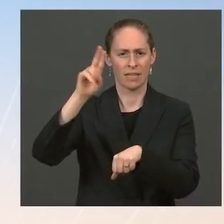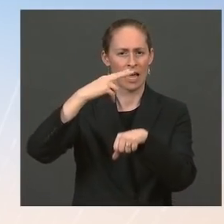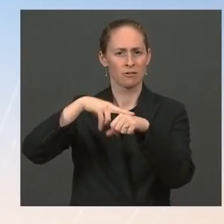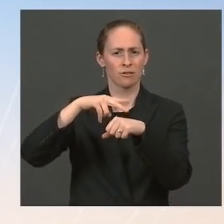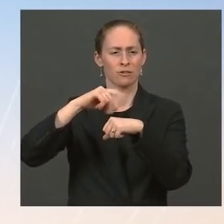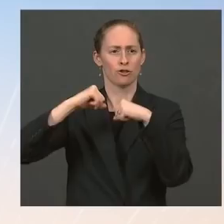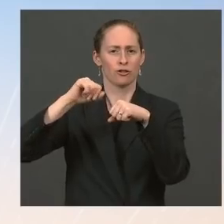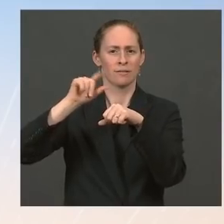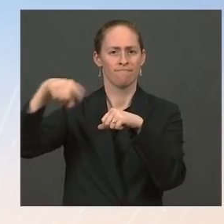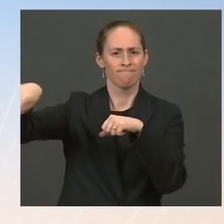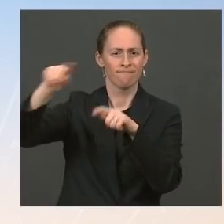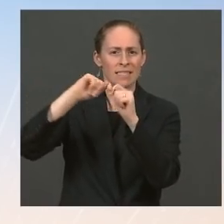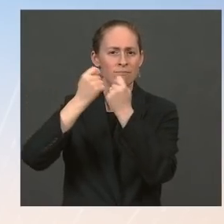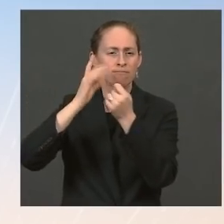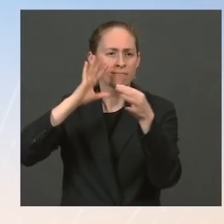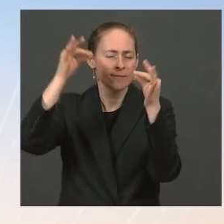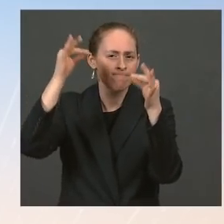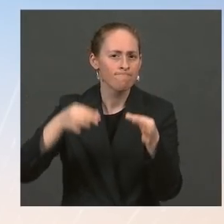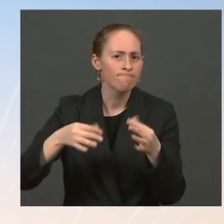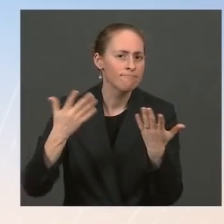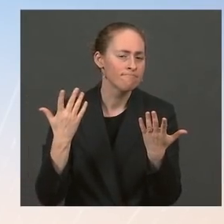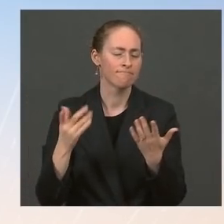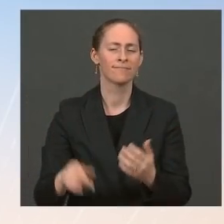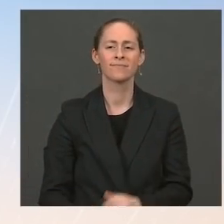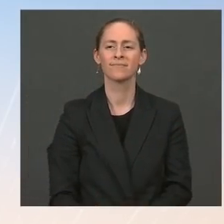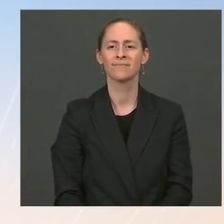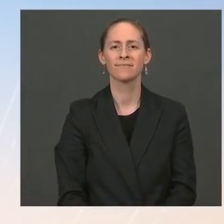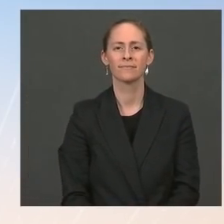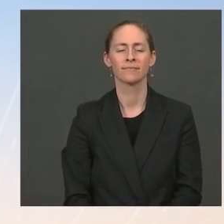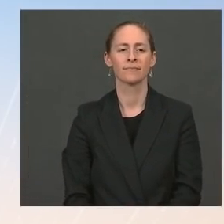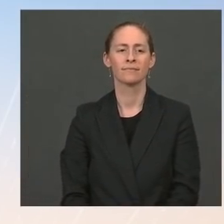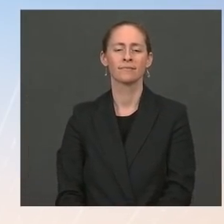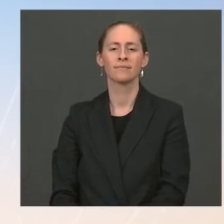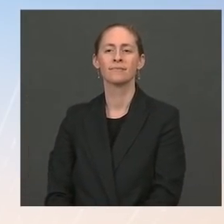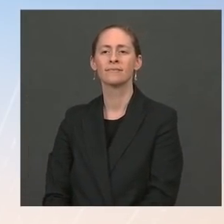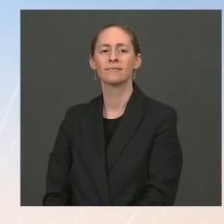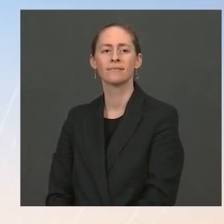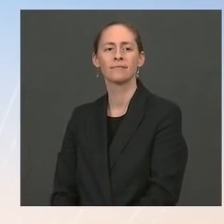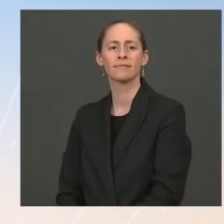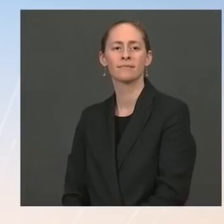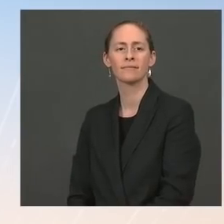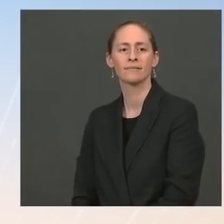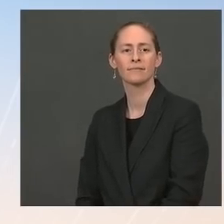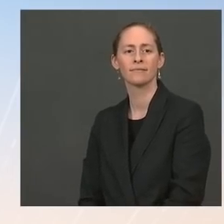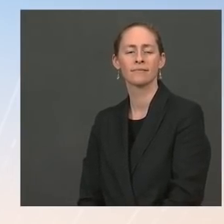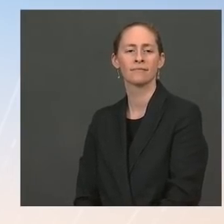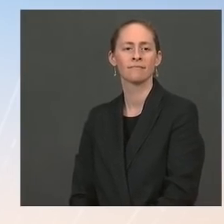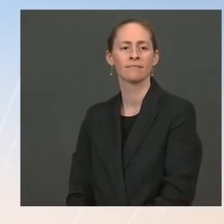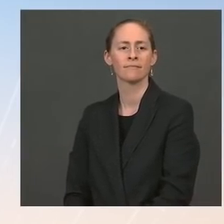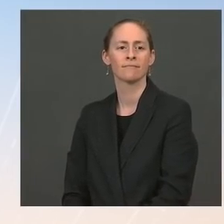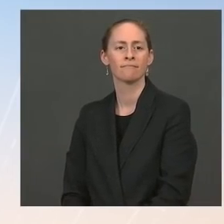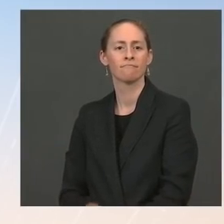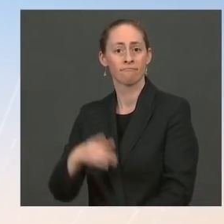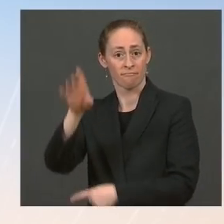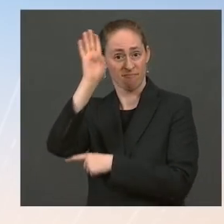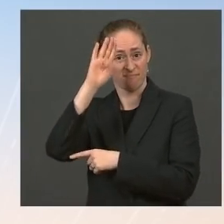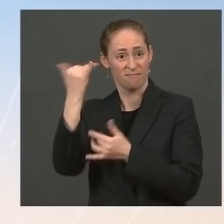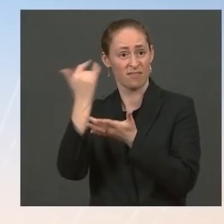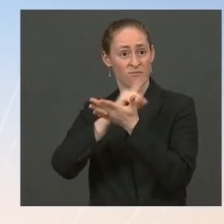Go ahead. The Press: Thank you, Jen. A grim milestone this week: More than 100,000 people died of drug overdoses in the last year.